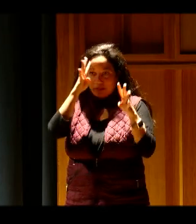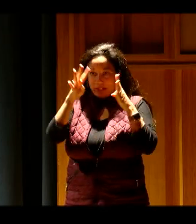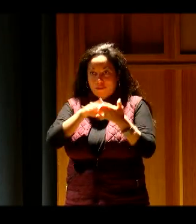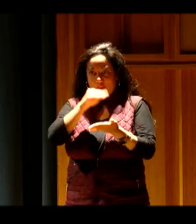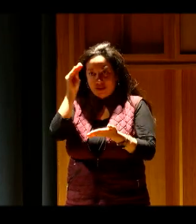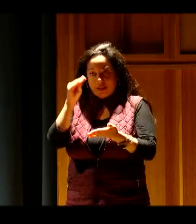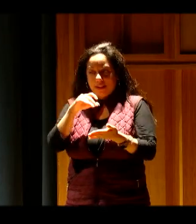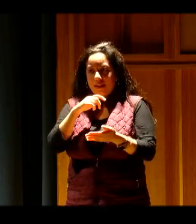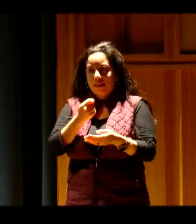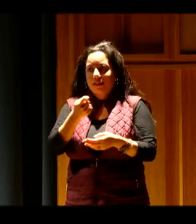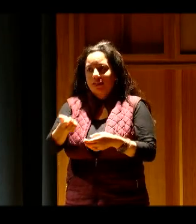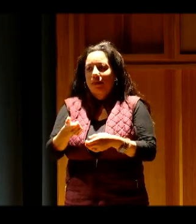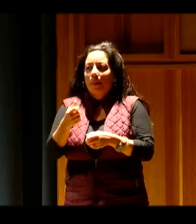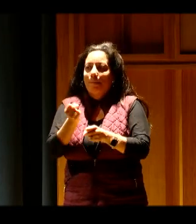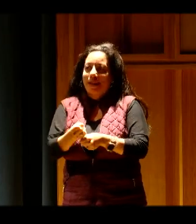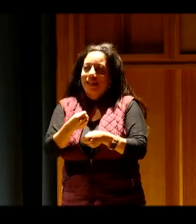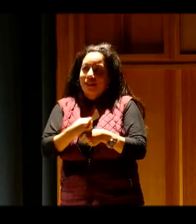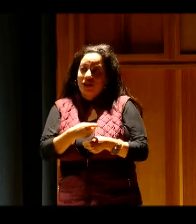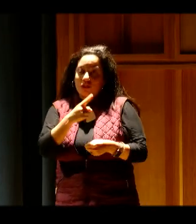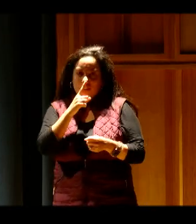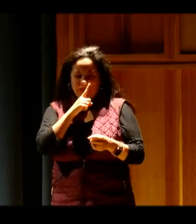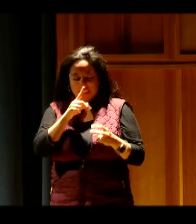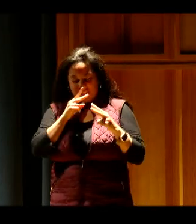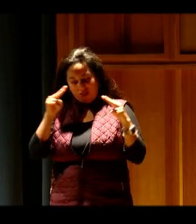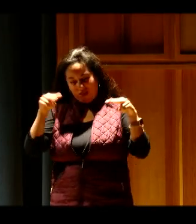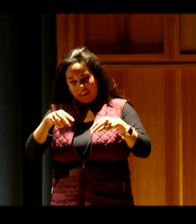She's looking into the heart of the beast.